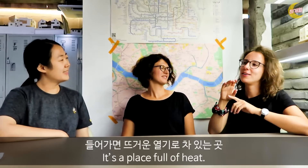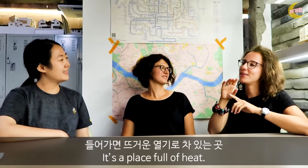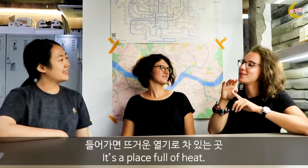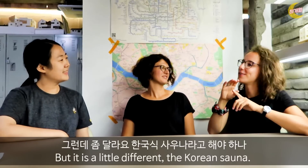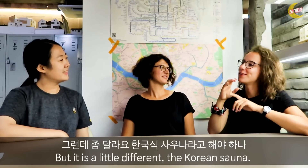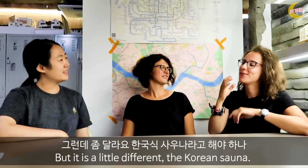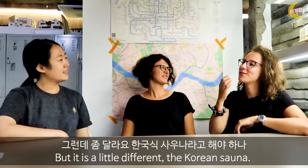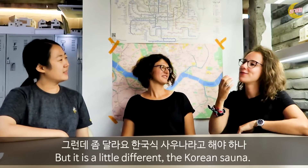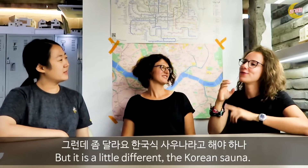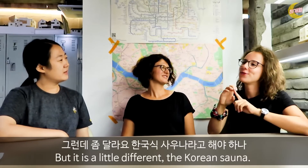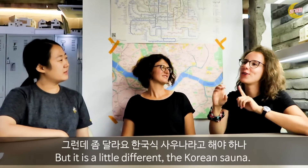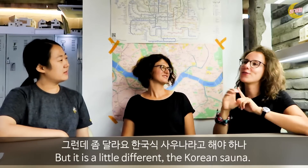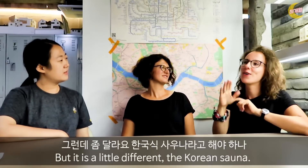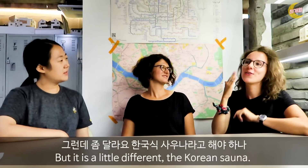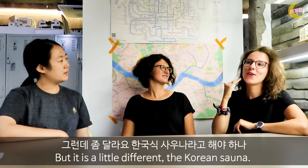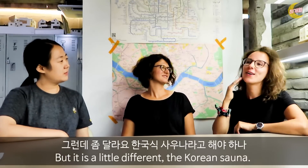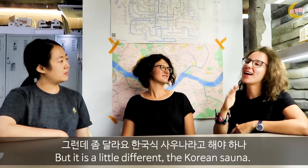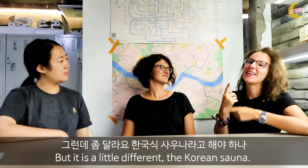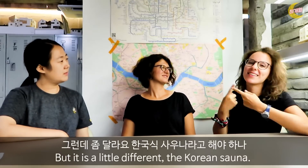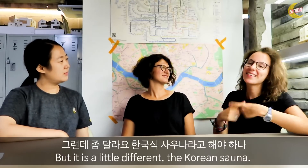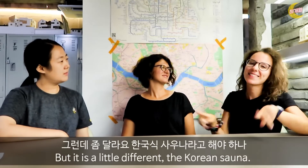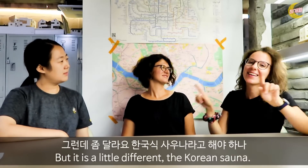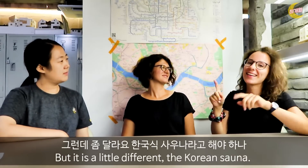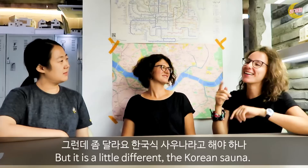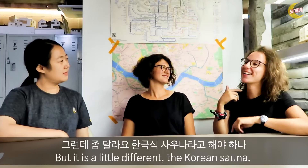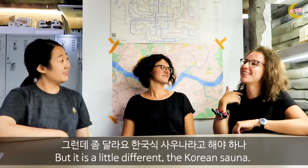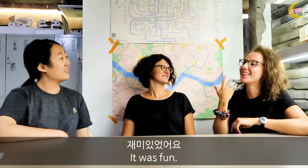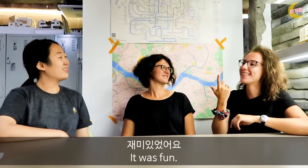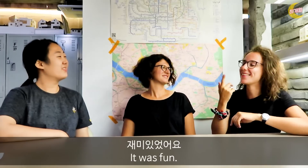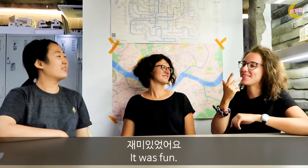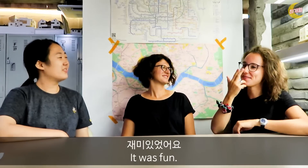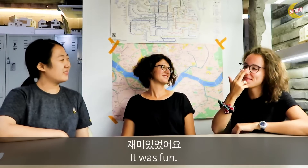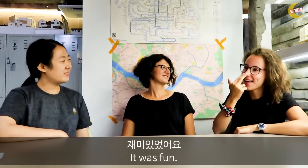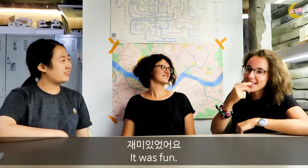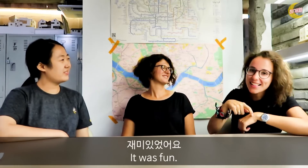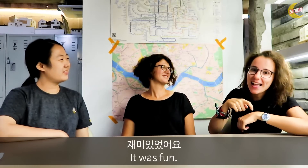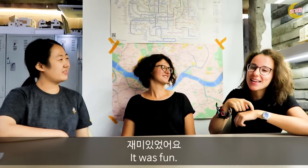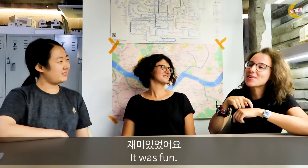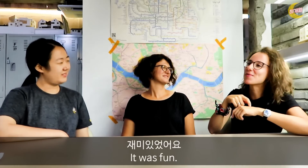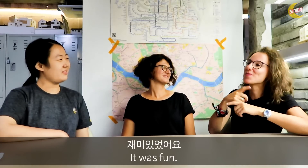But it is a little different, the Korean sauna. It was fun.